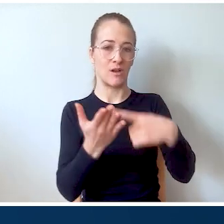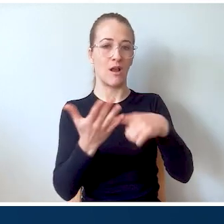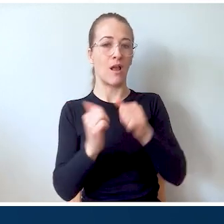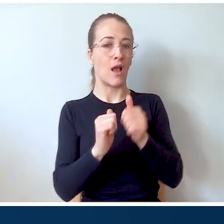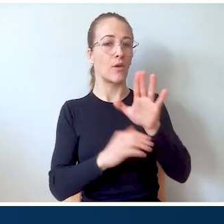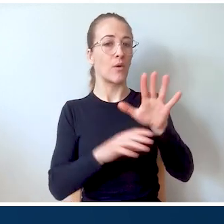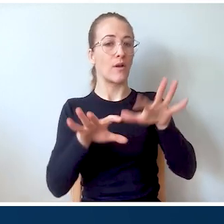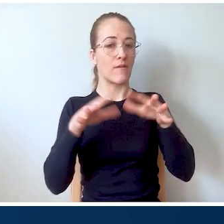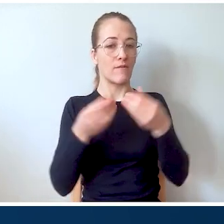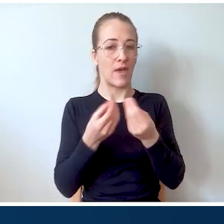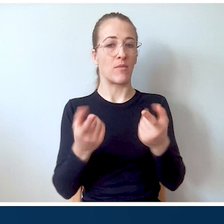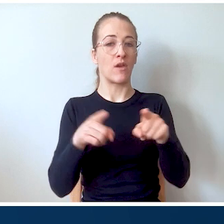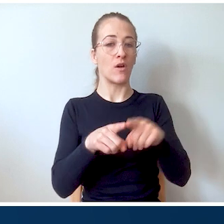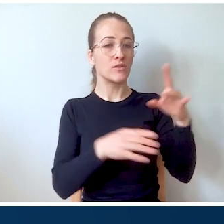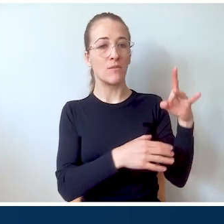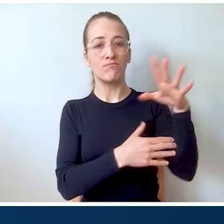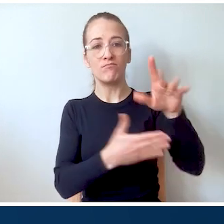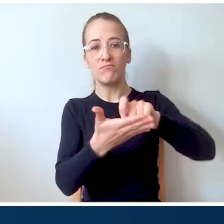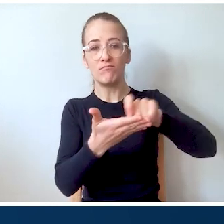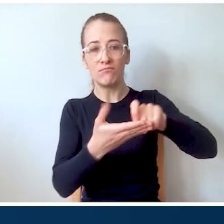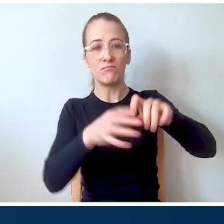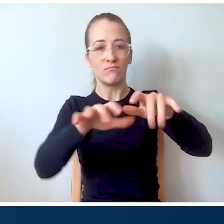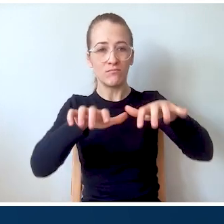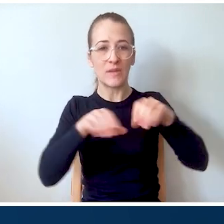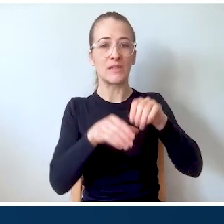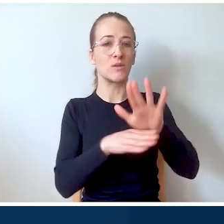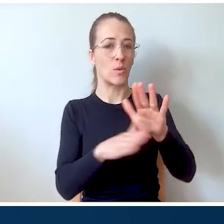also contributed to this book. And I think that's one of the things